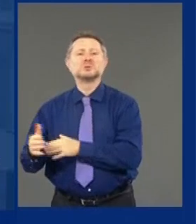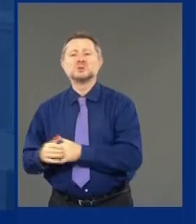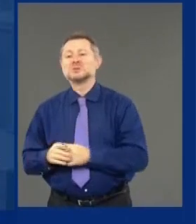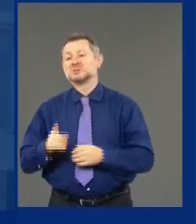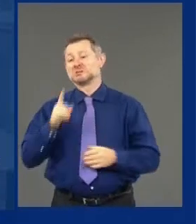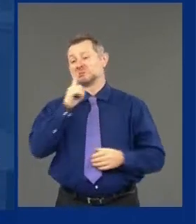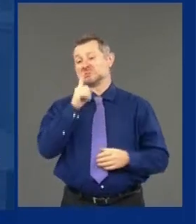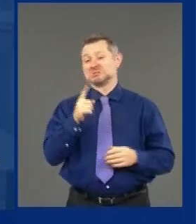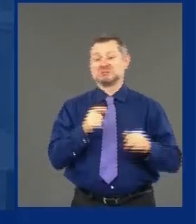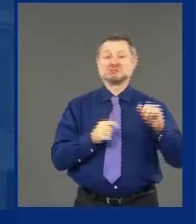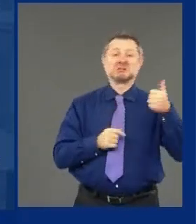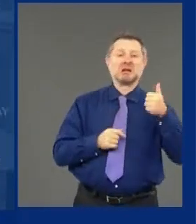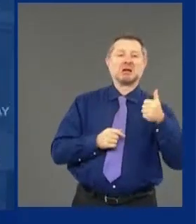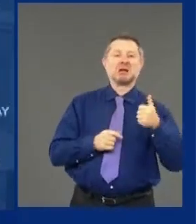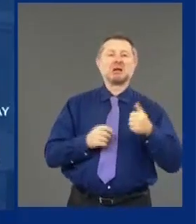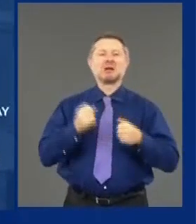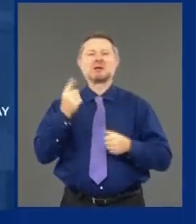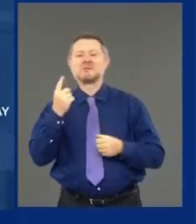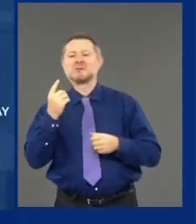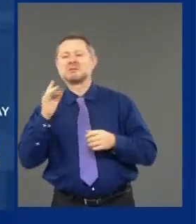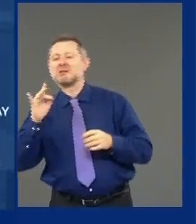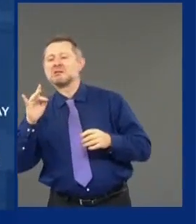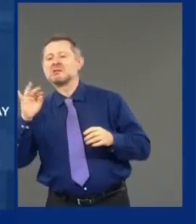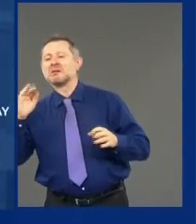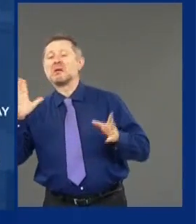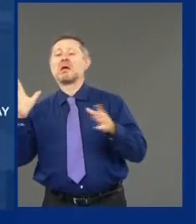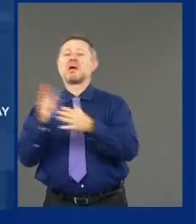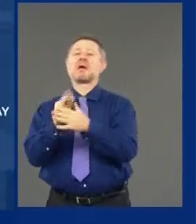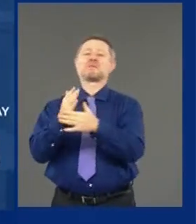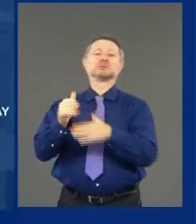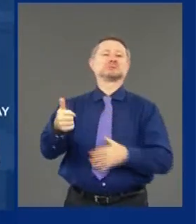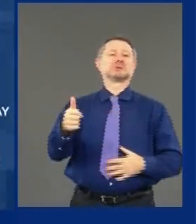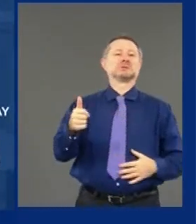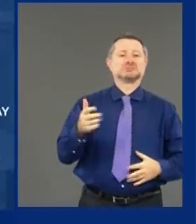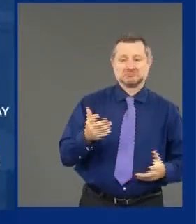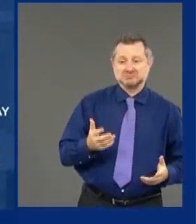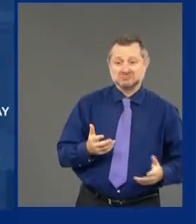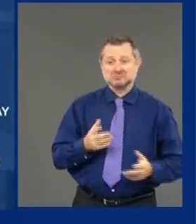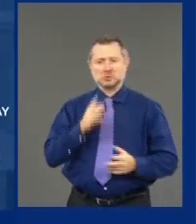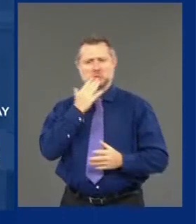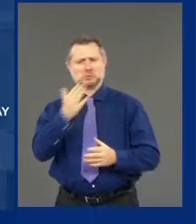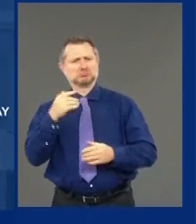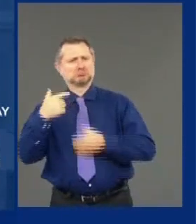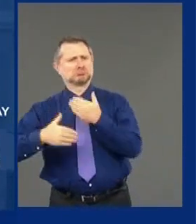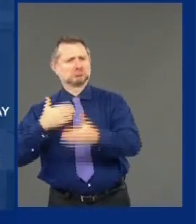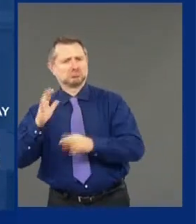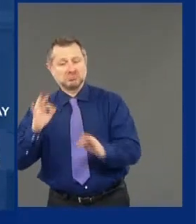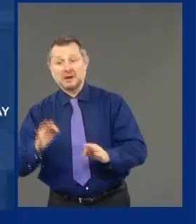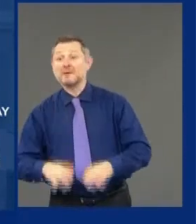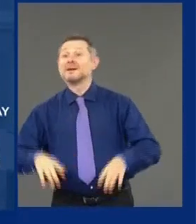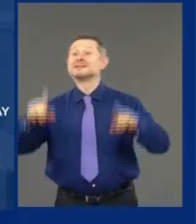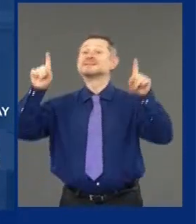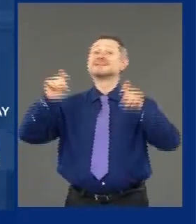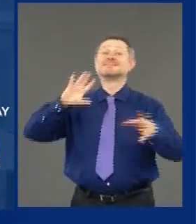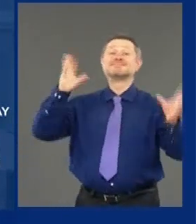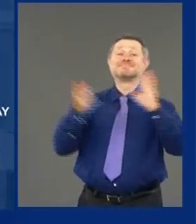IS JUST ABOUT AS LOW AS IT HAS EVER BEEN. THE THREE-DAY AVERAGE ON THE NUMBER OF DEATHS, WE HAD TEN,